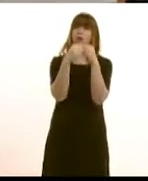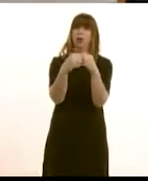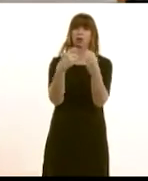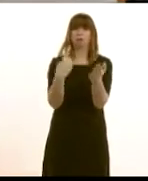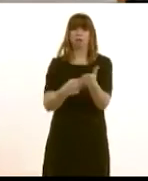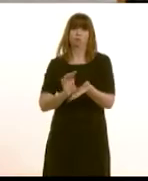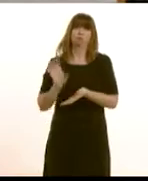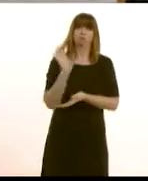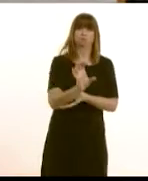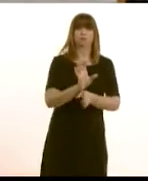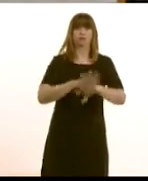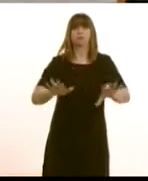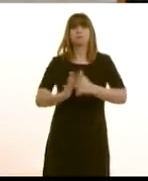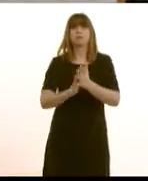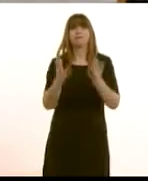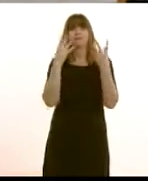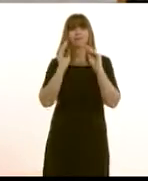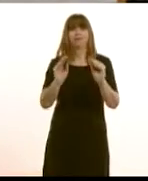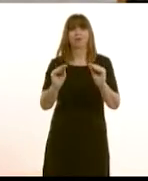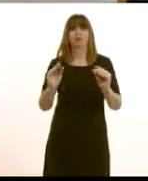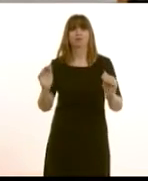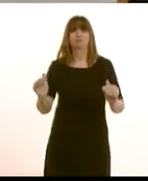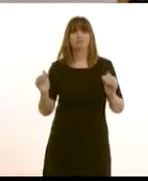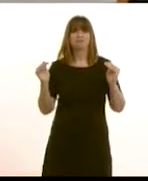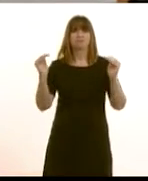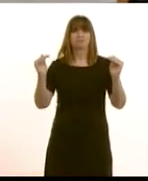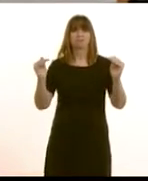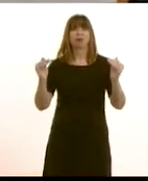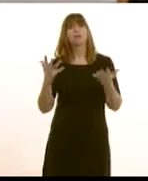that our children can be taught in the schools that they expect to be taught in, unlike the